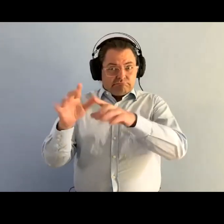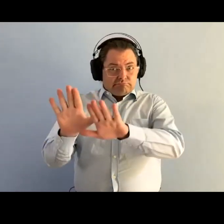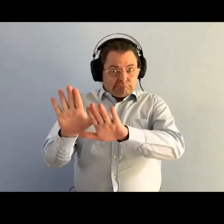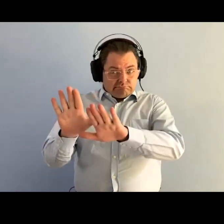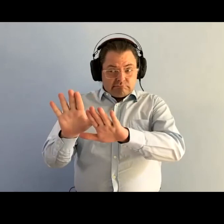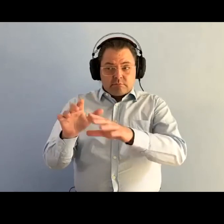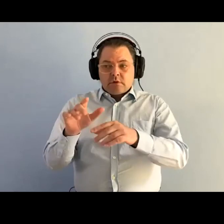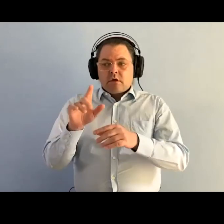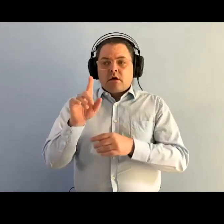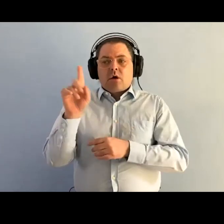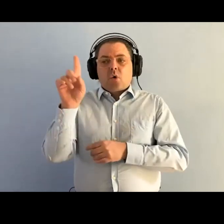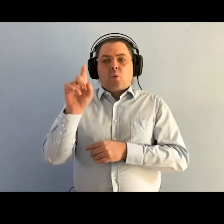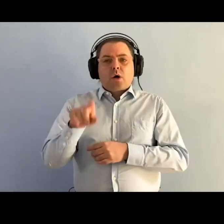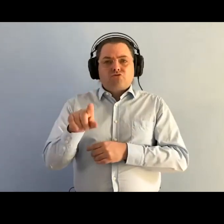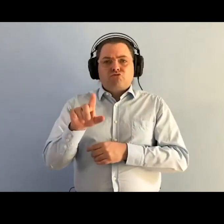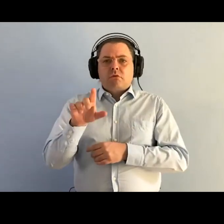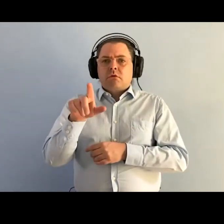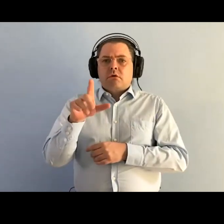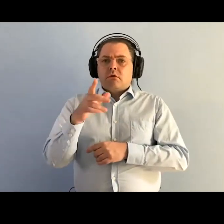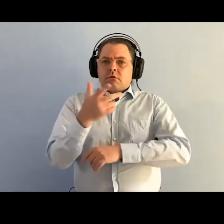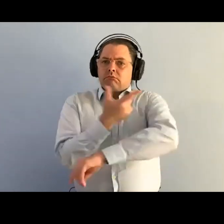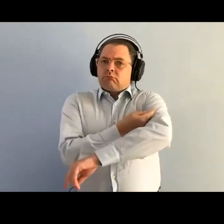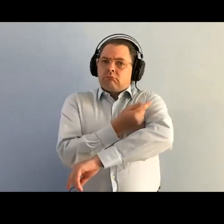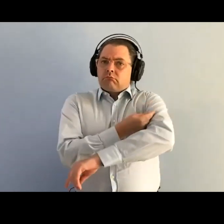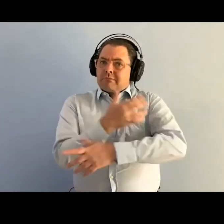do it the other way around. So Gabriel, stay put, because I'll ask